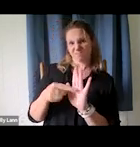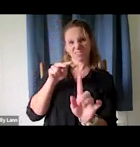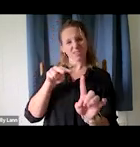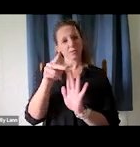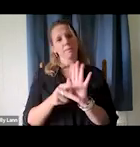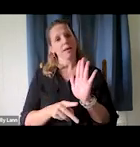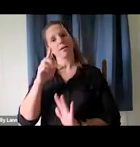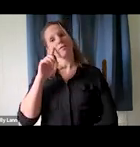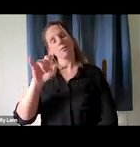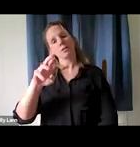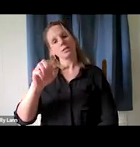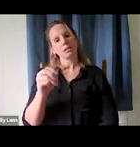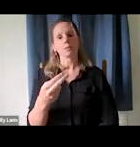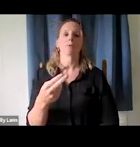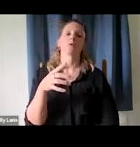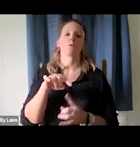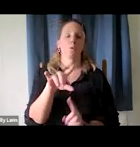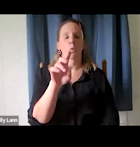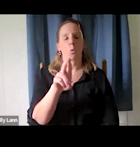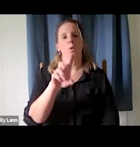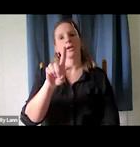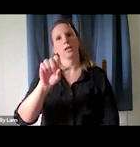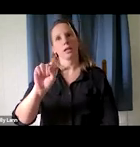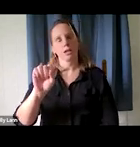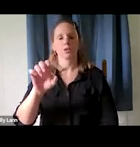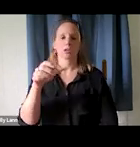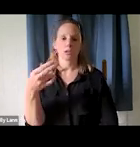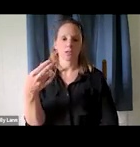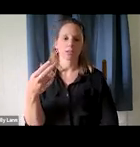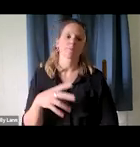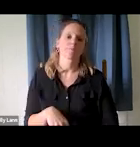of SAMHSA or DHHS. The training should not be considered substitutes